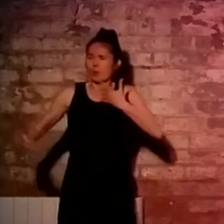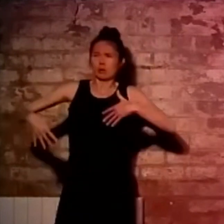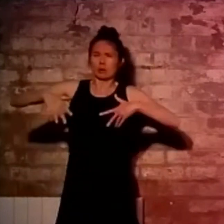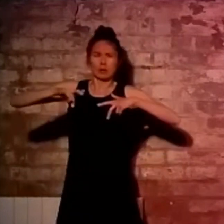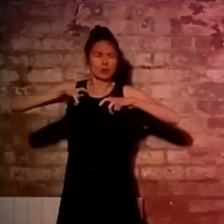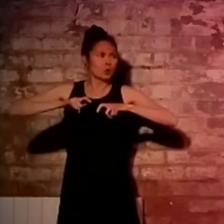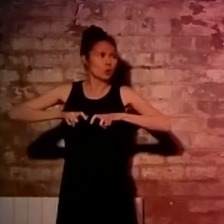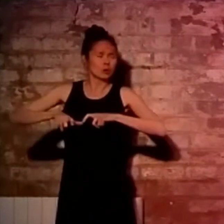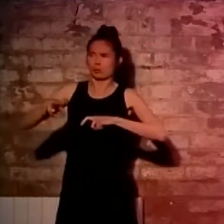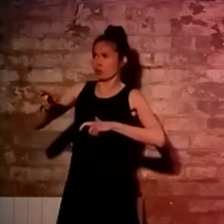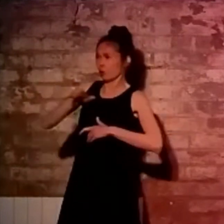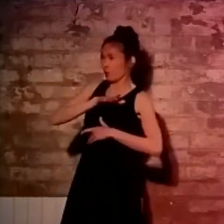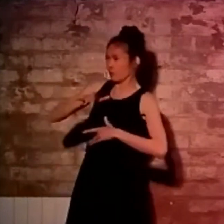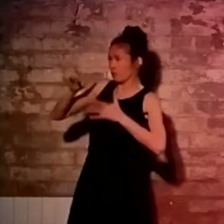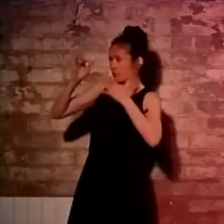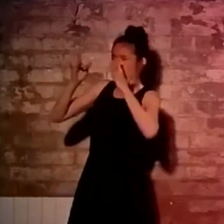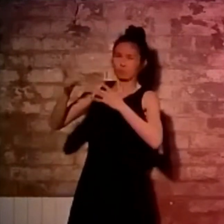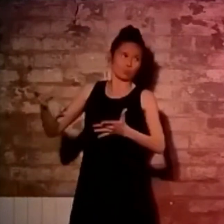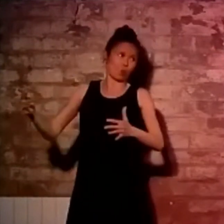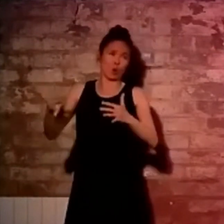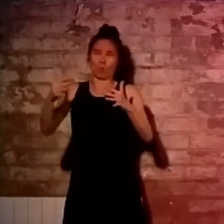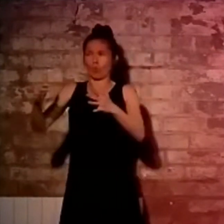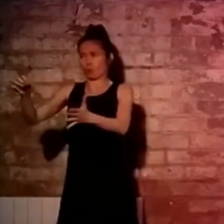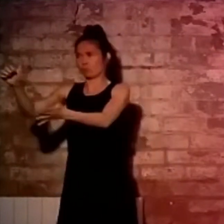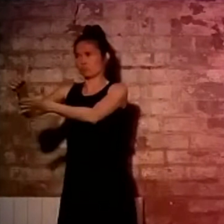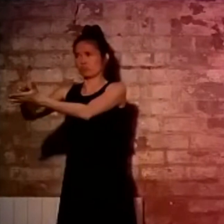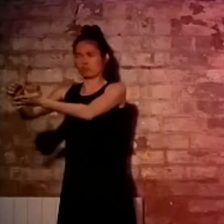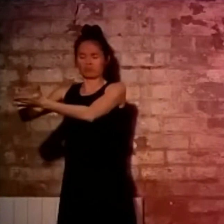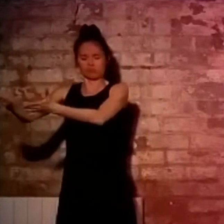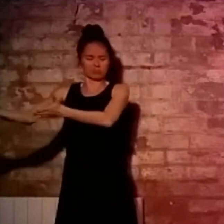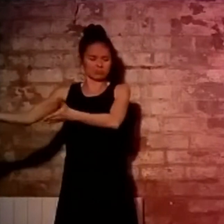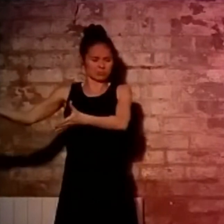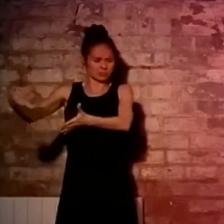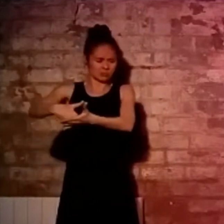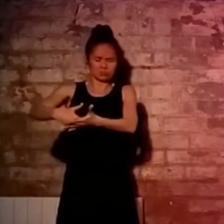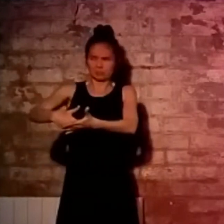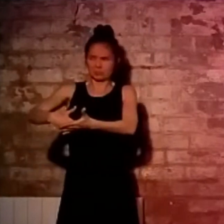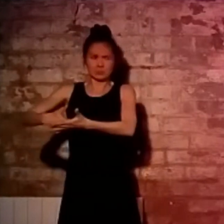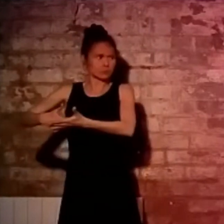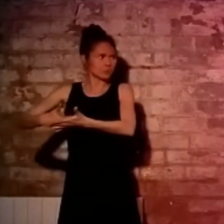The men are mad. Then war is their benefit. What of war with honour?